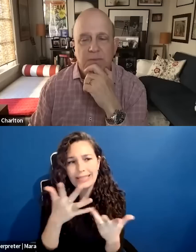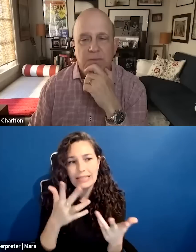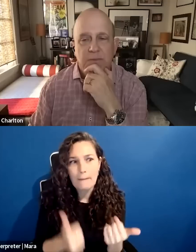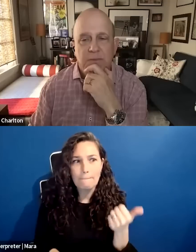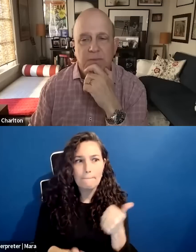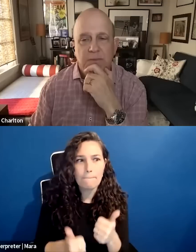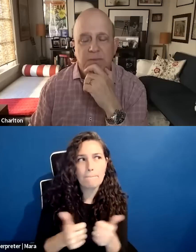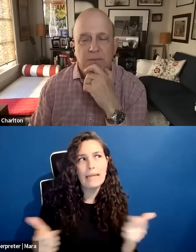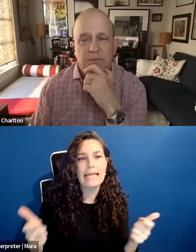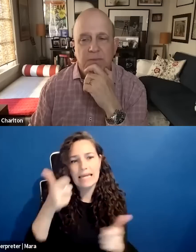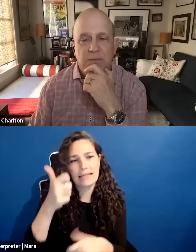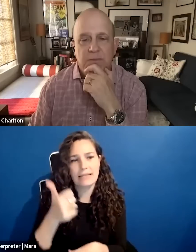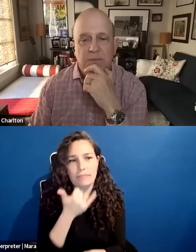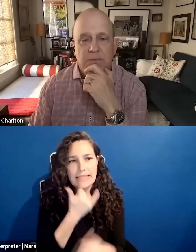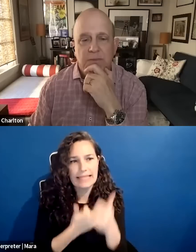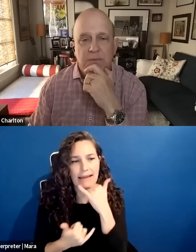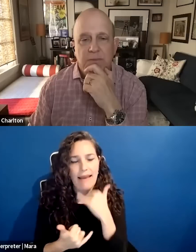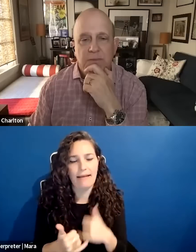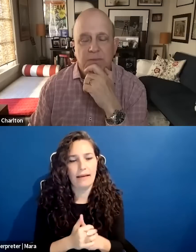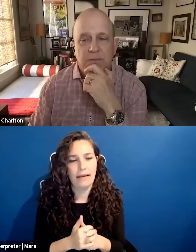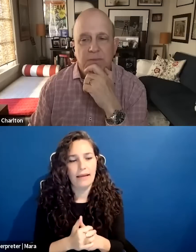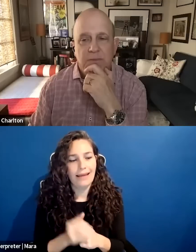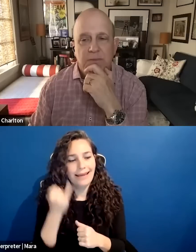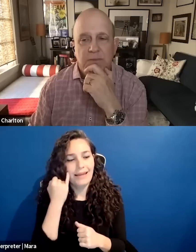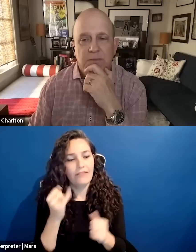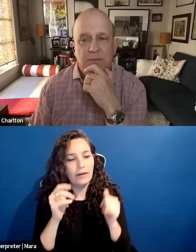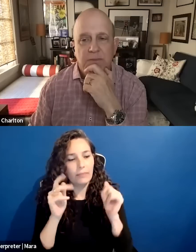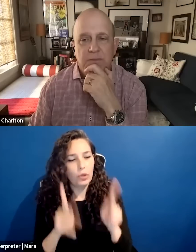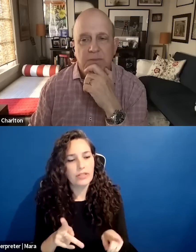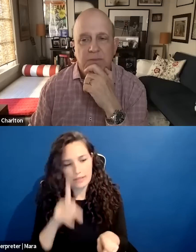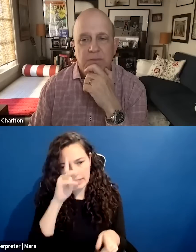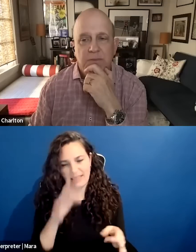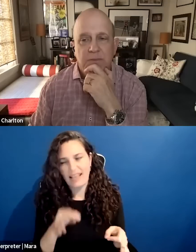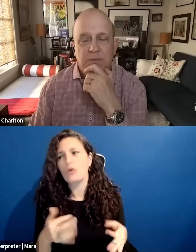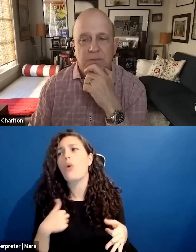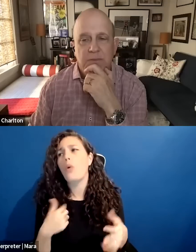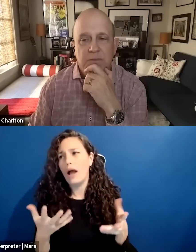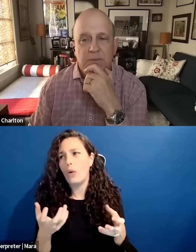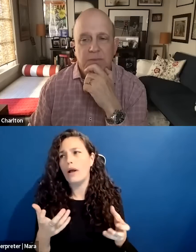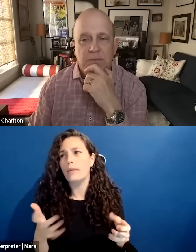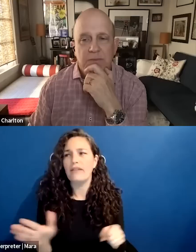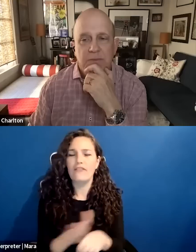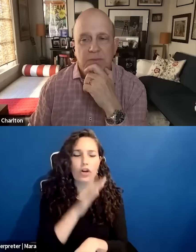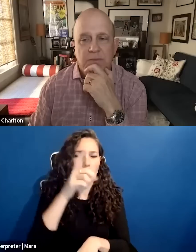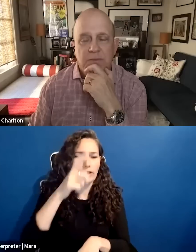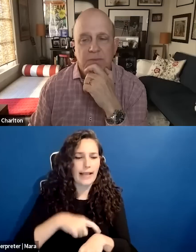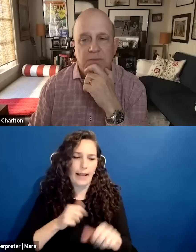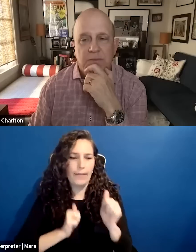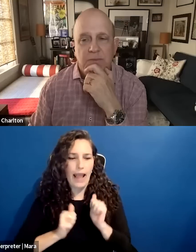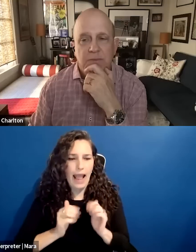people make is when they're deciding to become a full-time actor or creative?